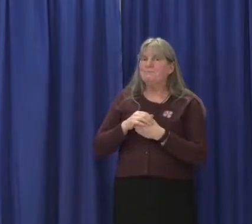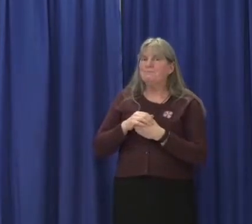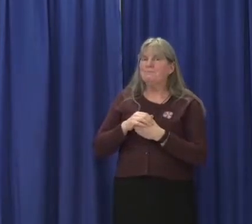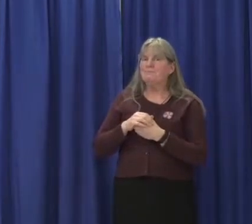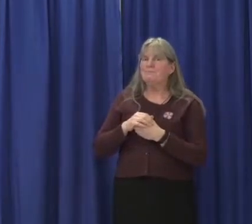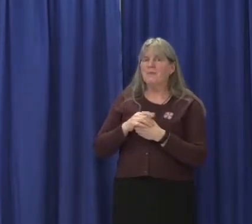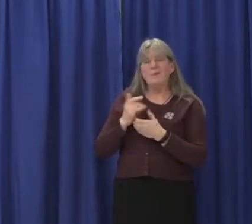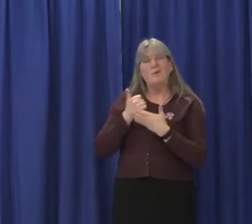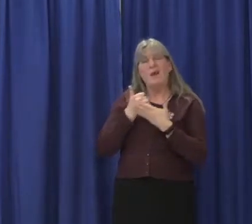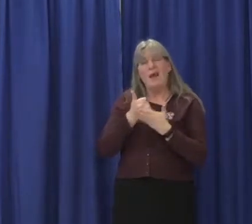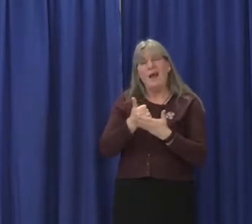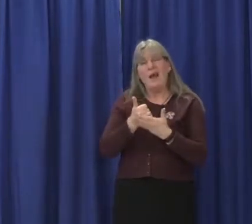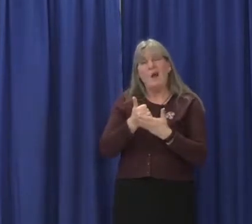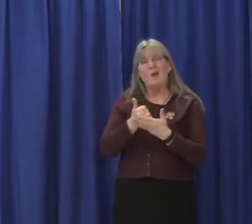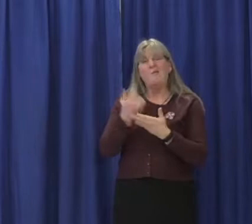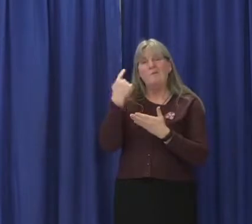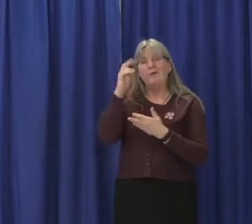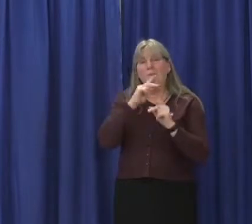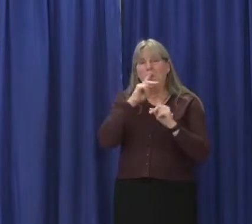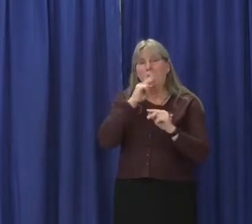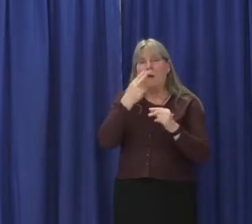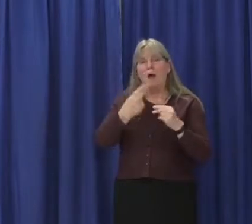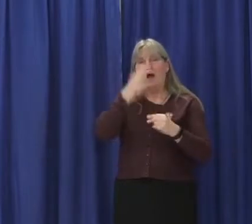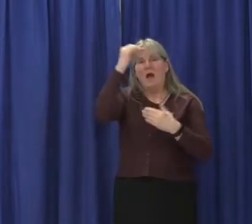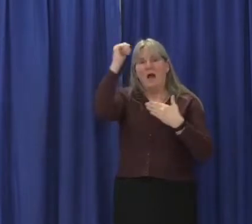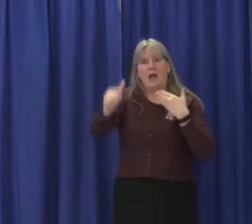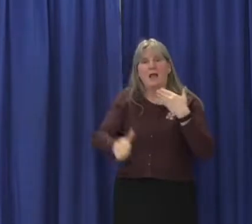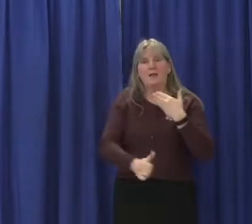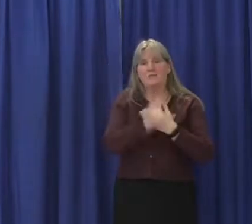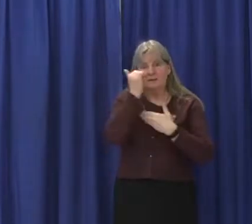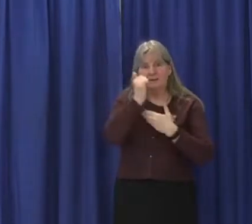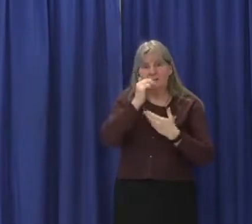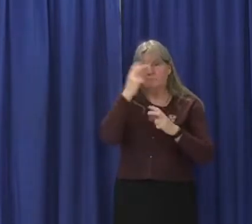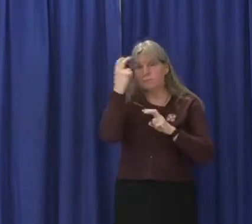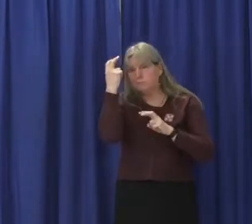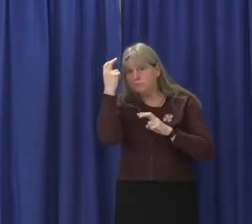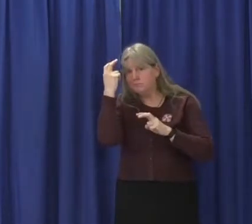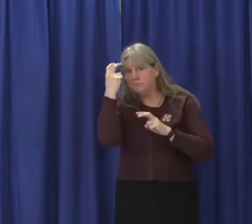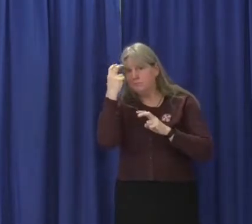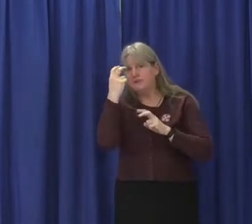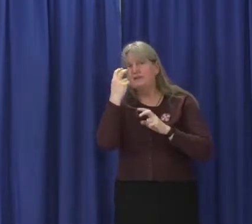for people that are high risk of contracting COVID-19. But again,